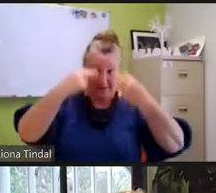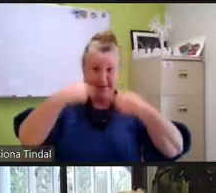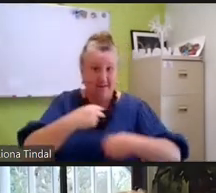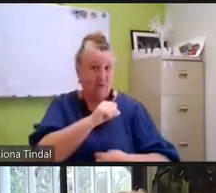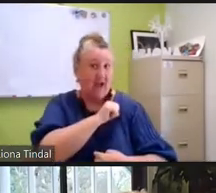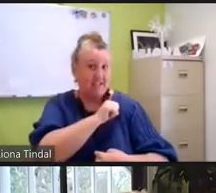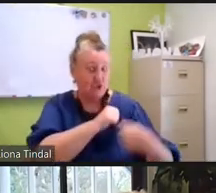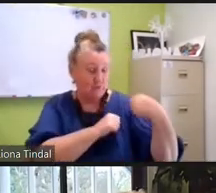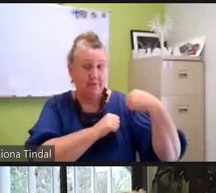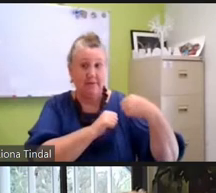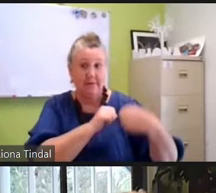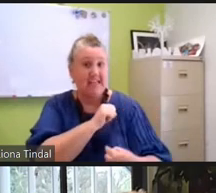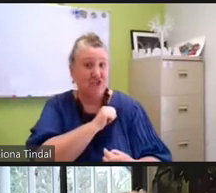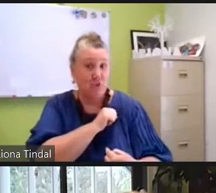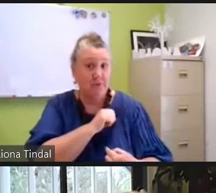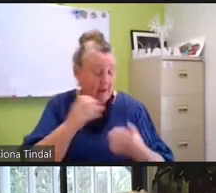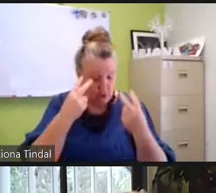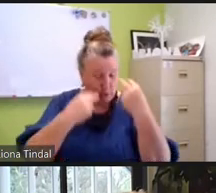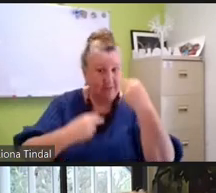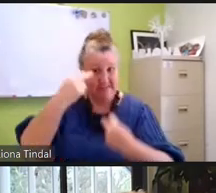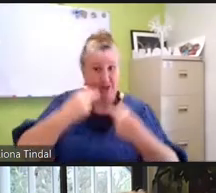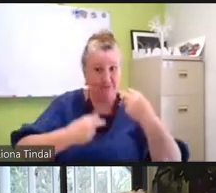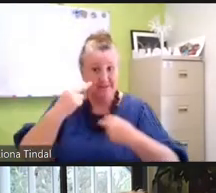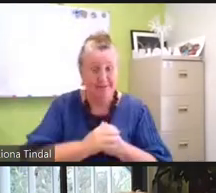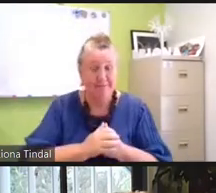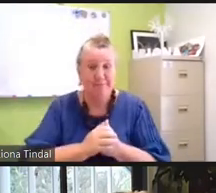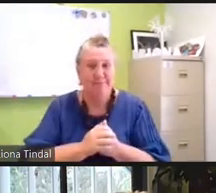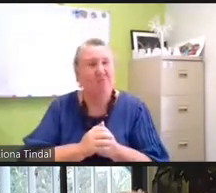such events that really need to do some look internally, particularly at their attitude.